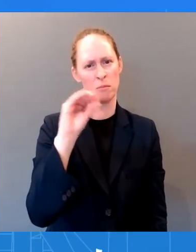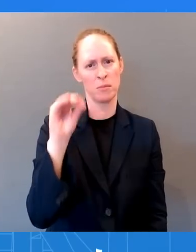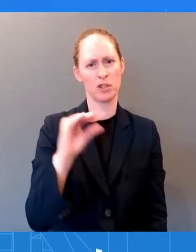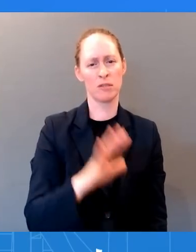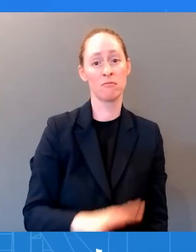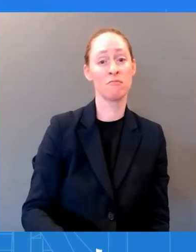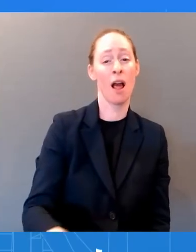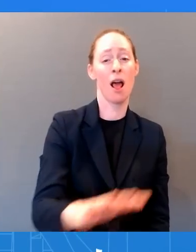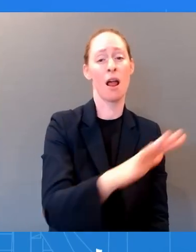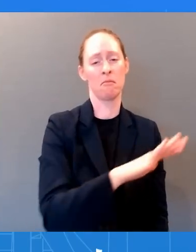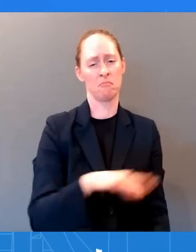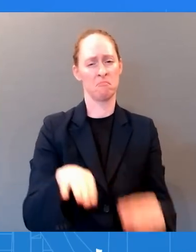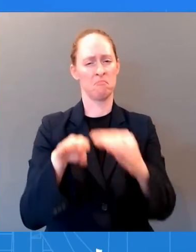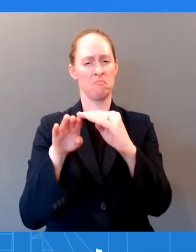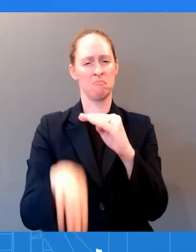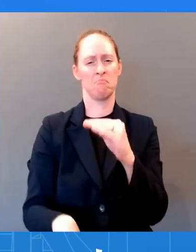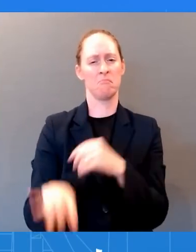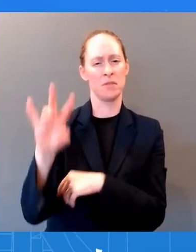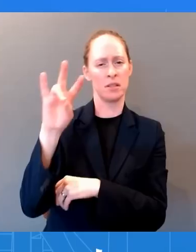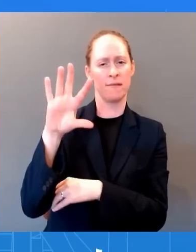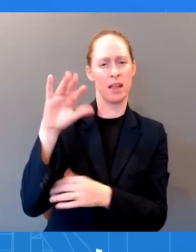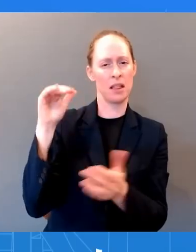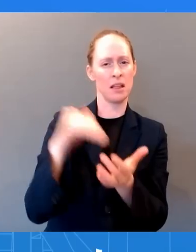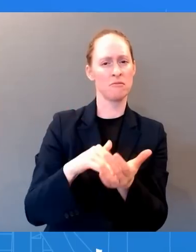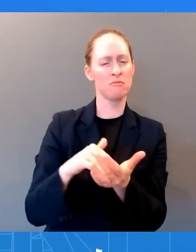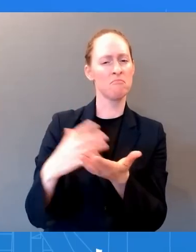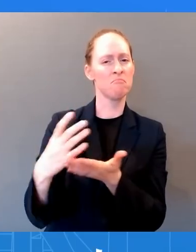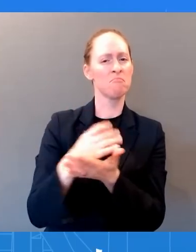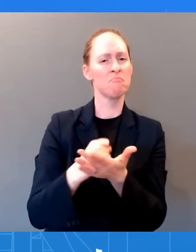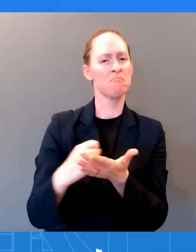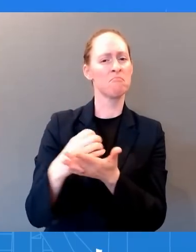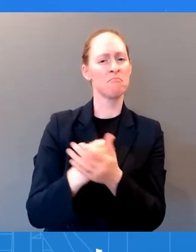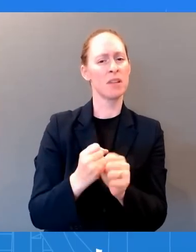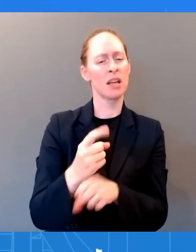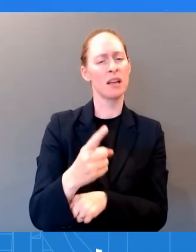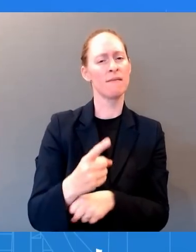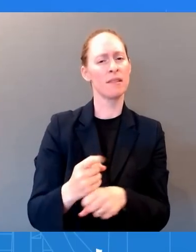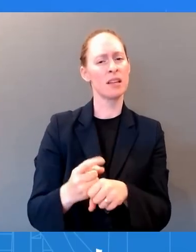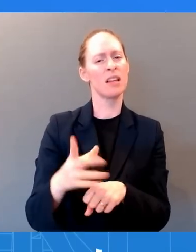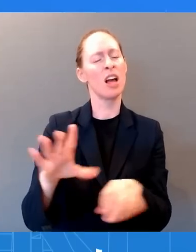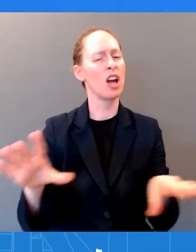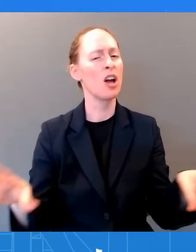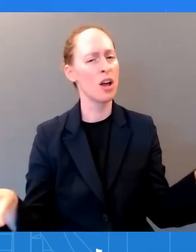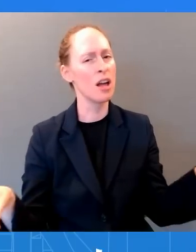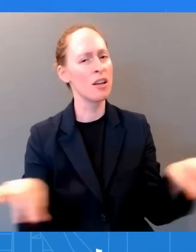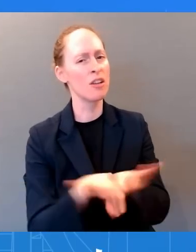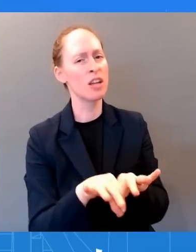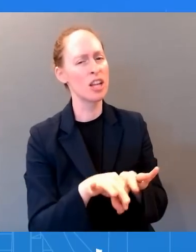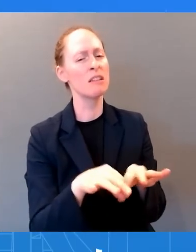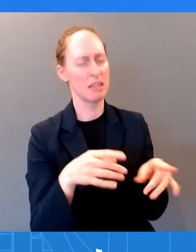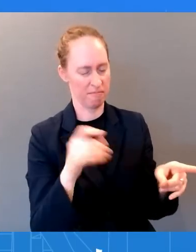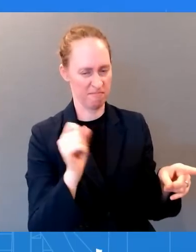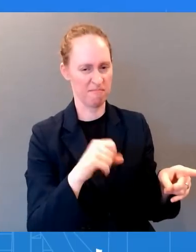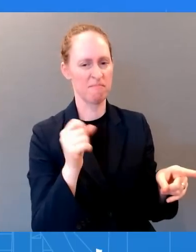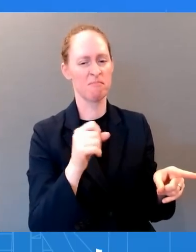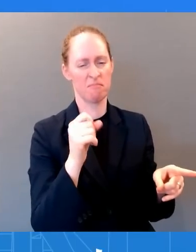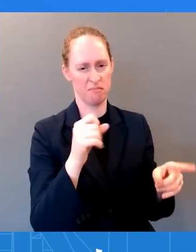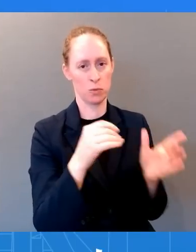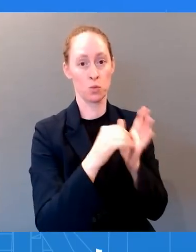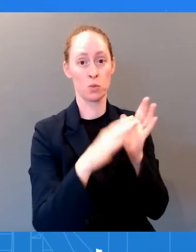It is incredibly important, we believe, the student lan [sic] -- the student loan plan is, the cancellation plan.